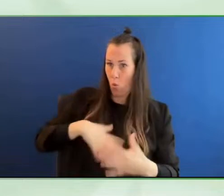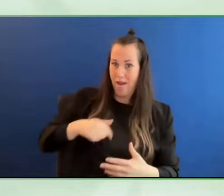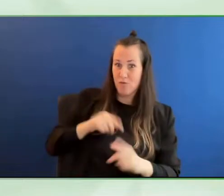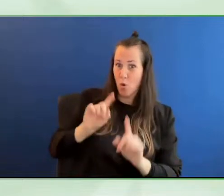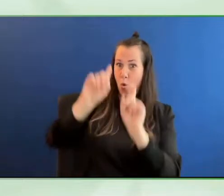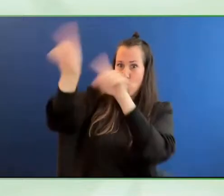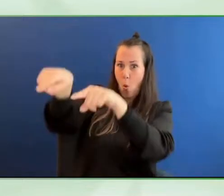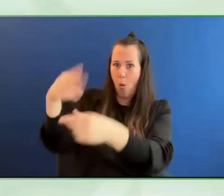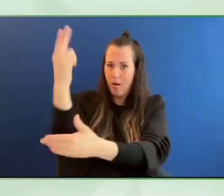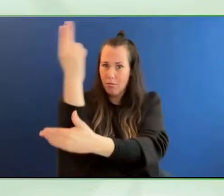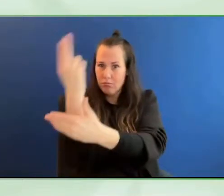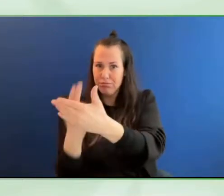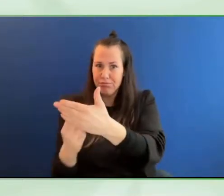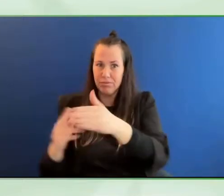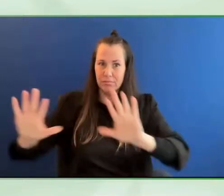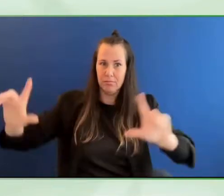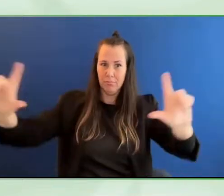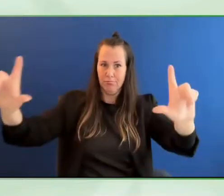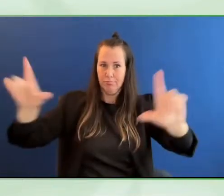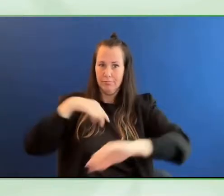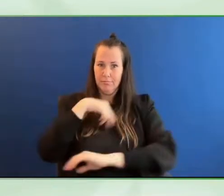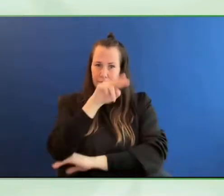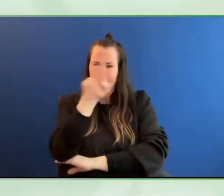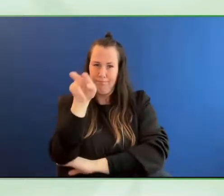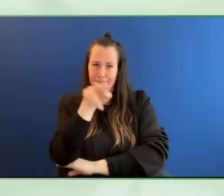AI providing a description of an image went give you that.